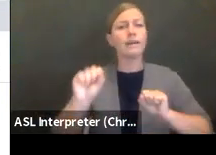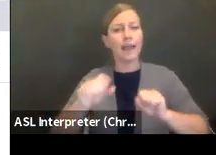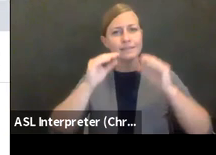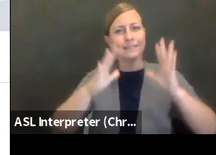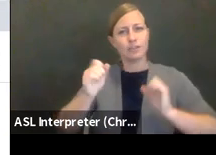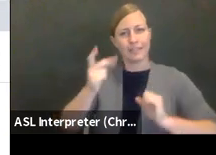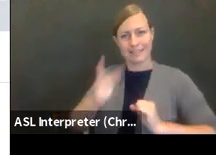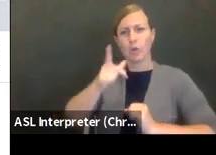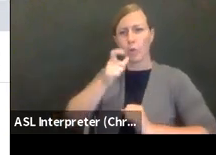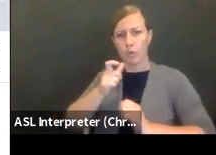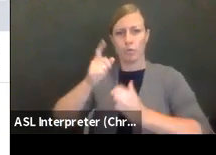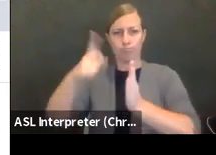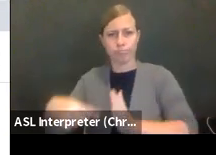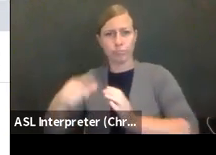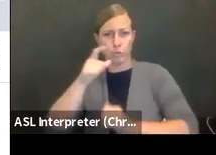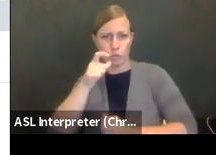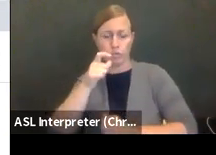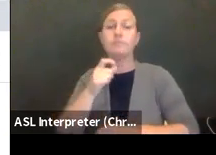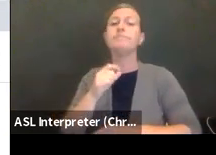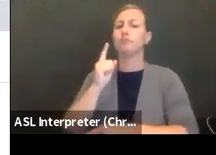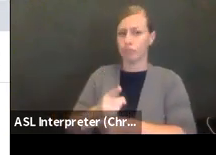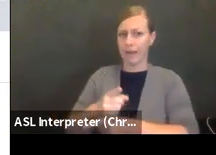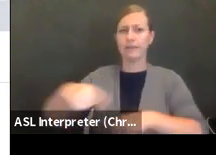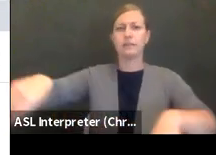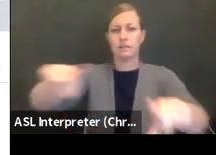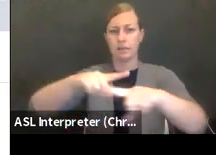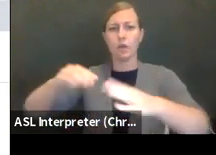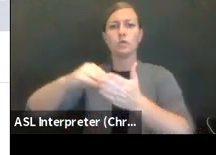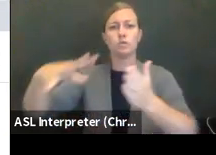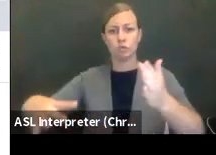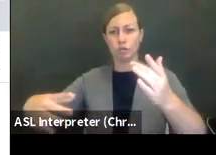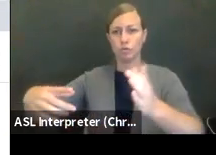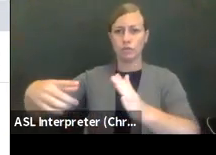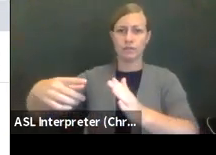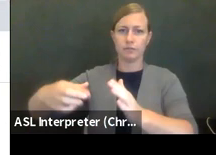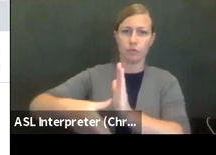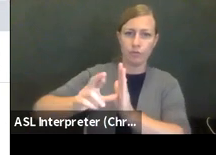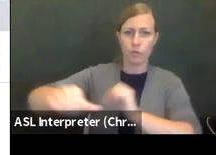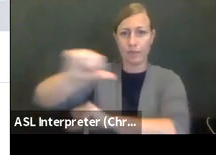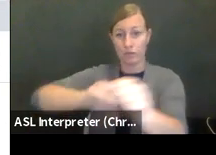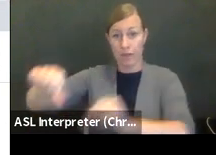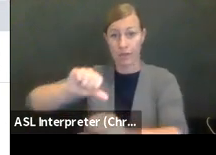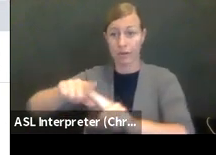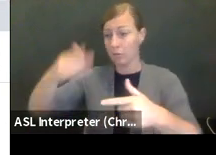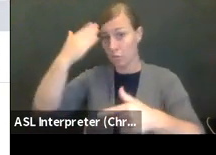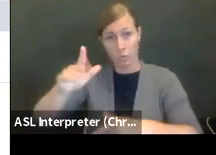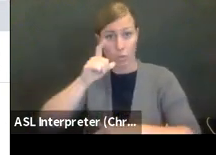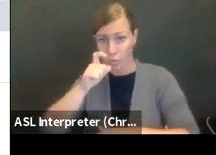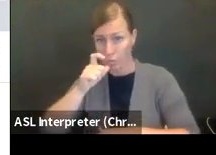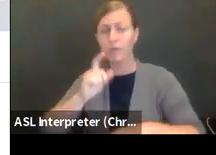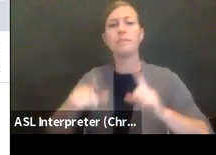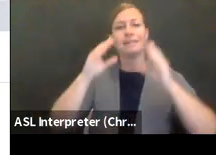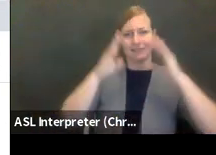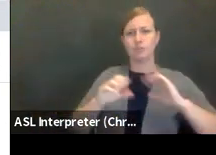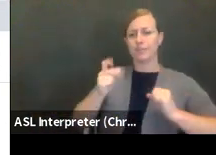ESD 112-- Kristina Wambold: A teacher will be able to see who's reviewing who it's just the student would not know who's reviewing them so that there wouldn't be any conflict if say